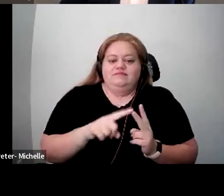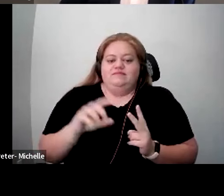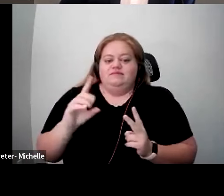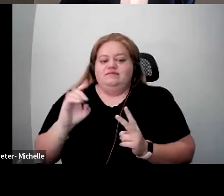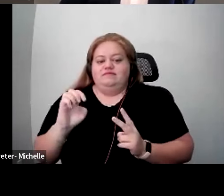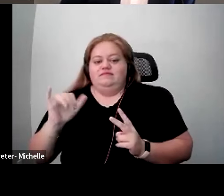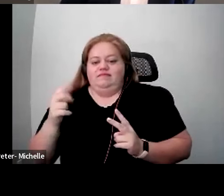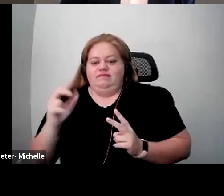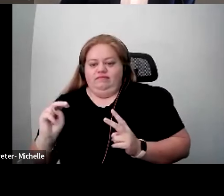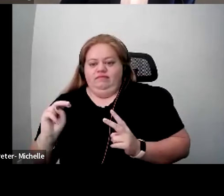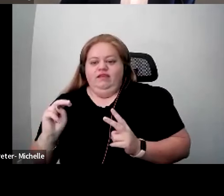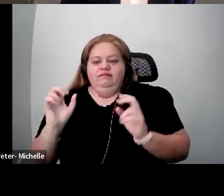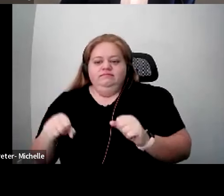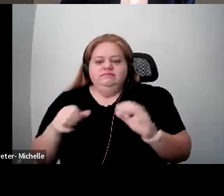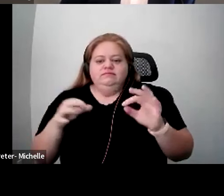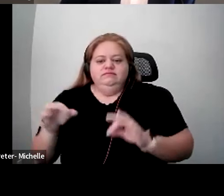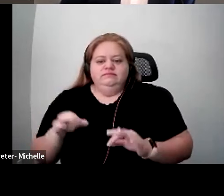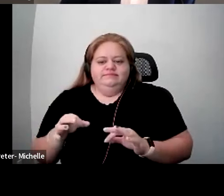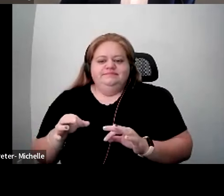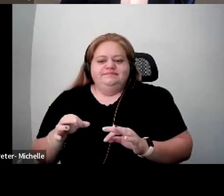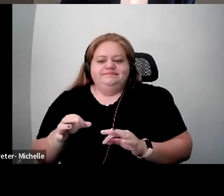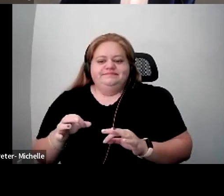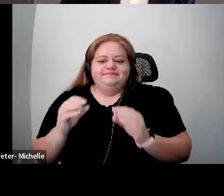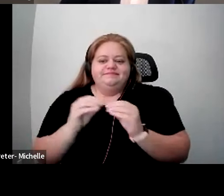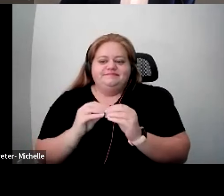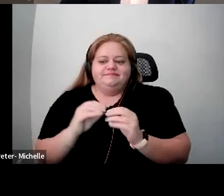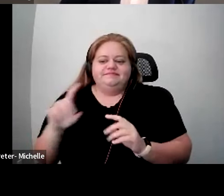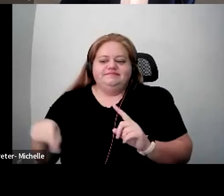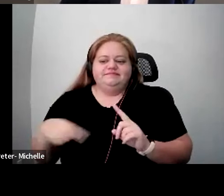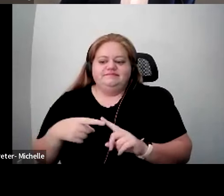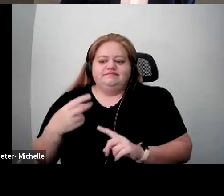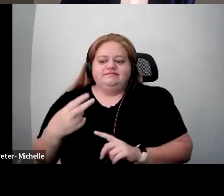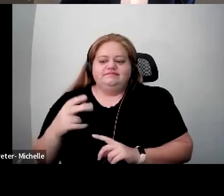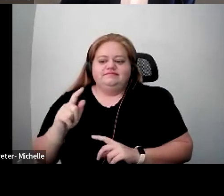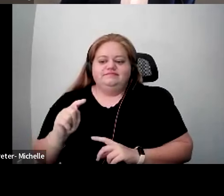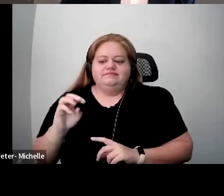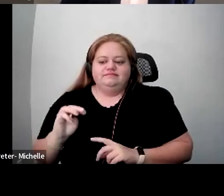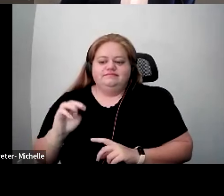and to talk a little bit more about HTML from both of your perspectives.